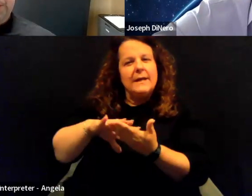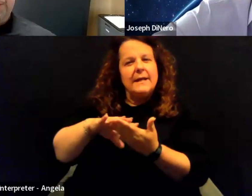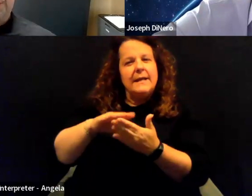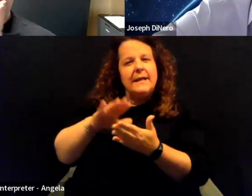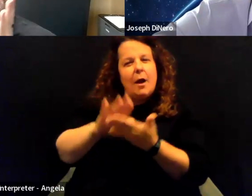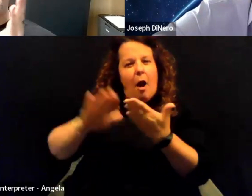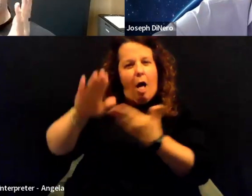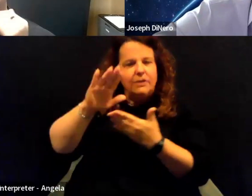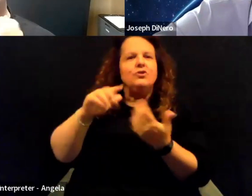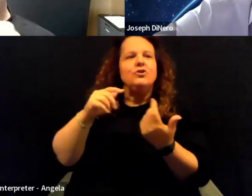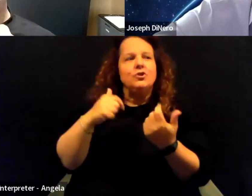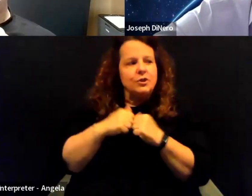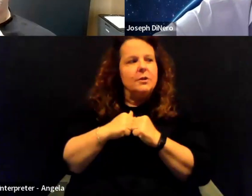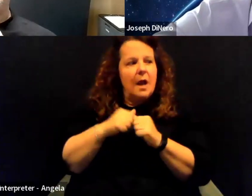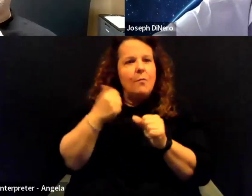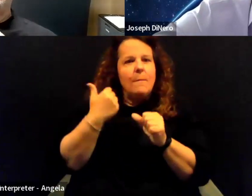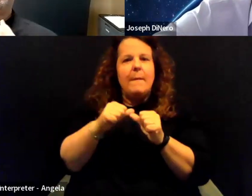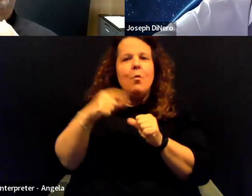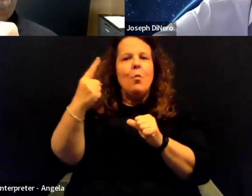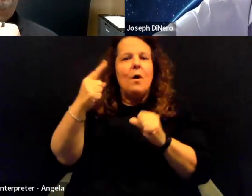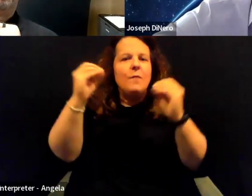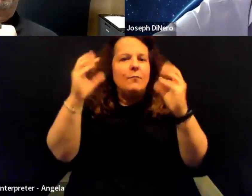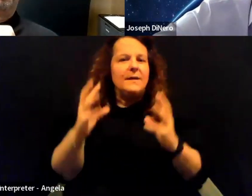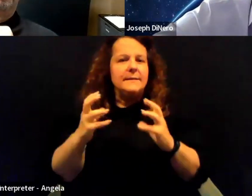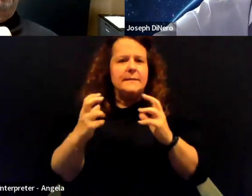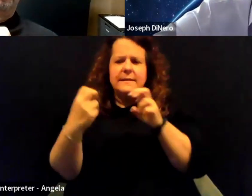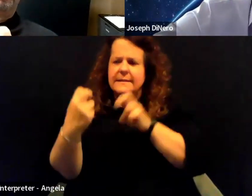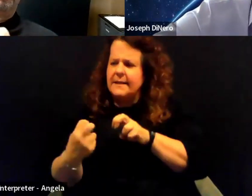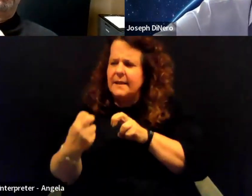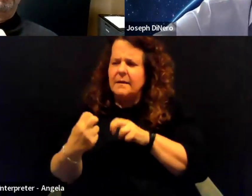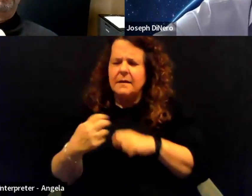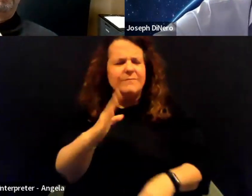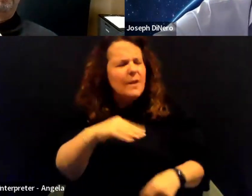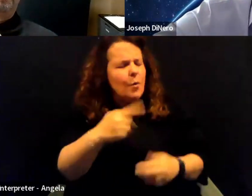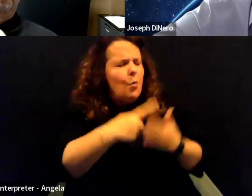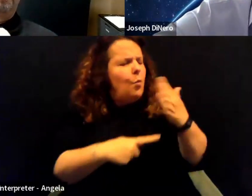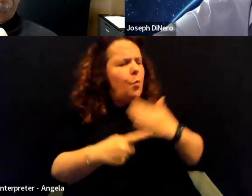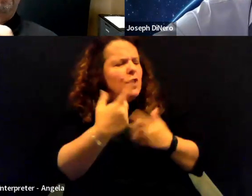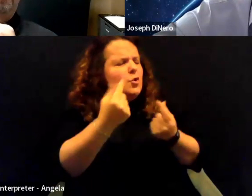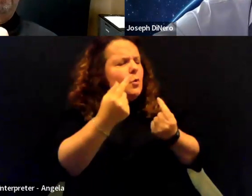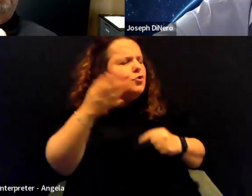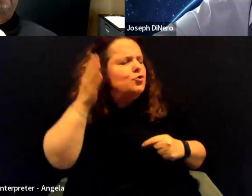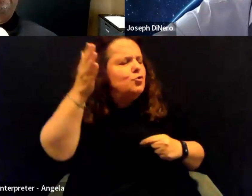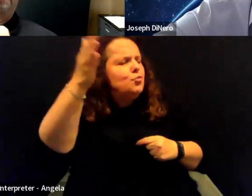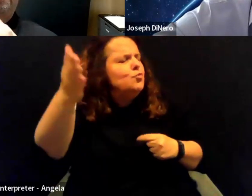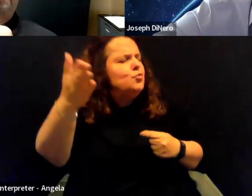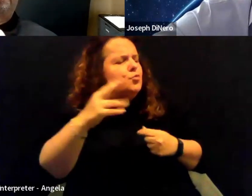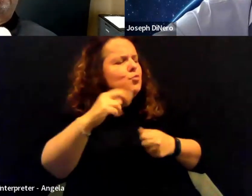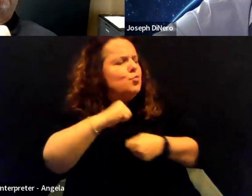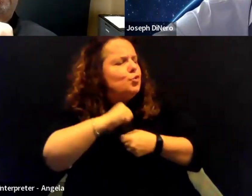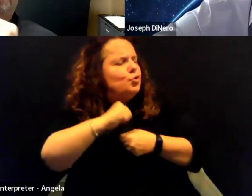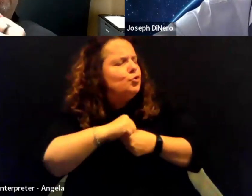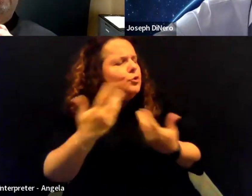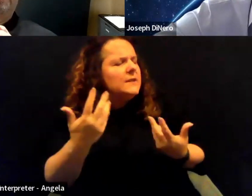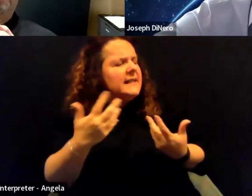was 1 of my professors sat down with me once and he's like, well, what do you want to do and, in, in this field?